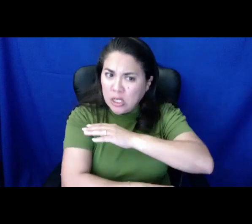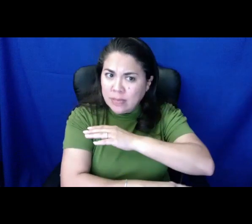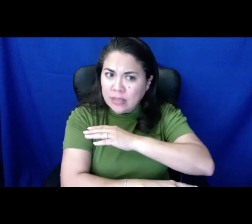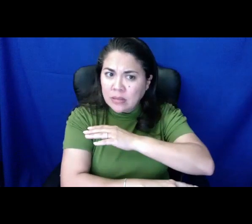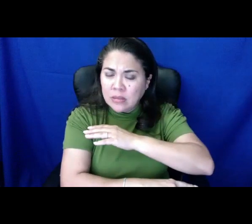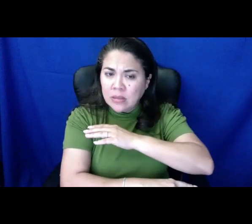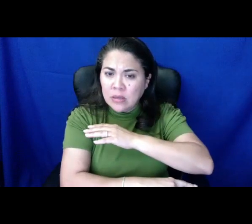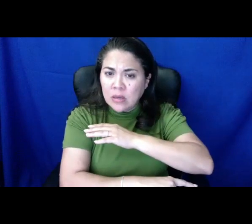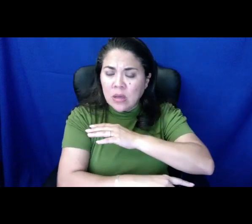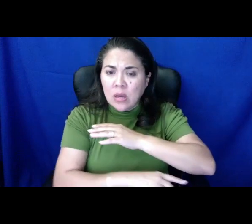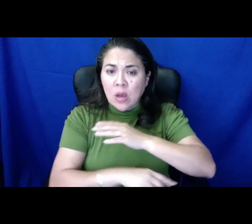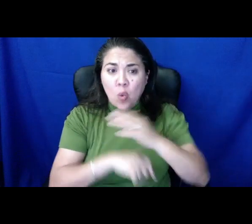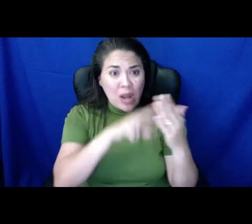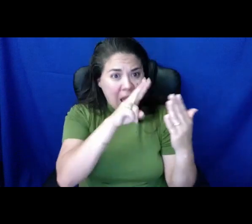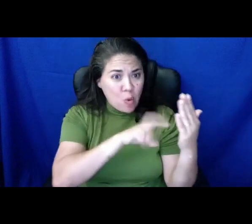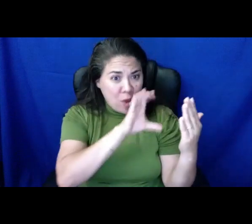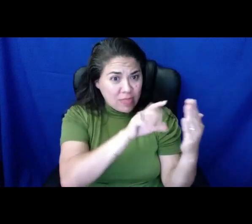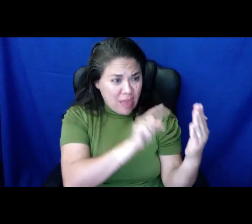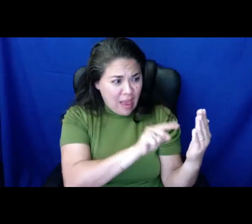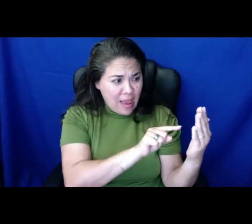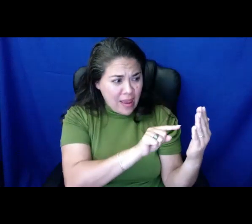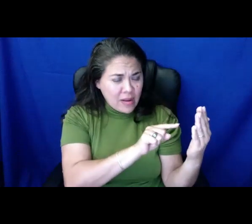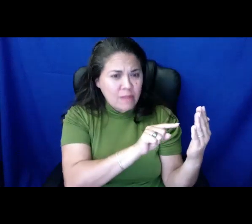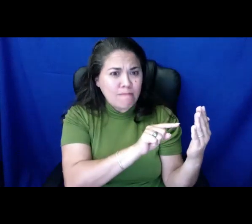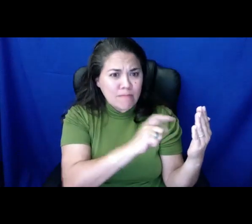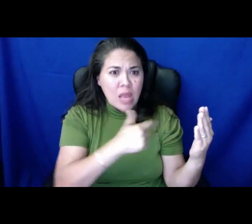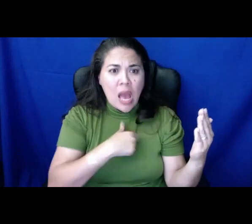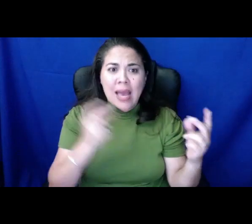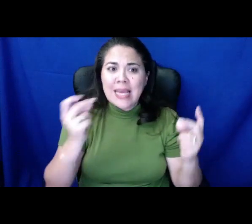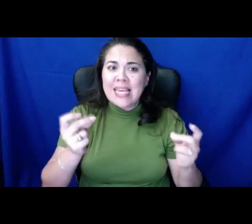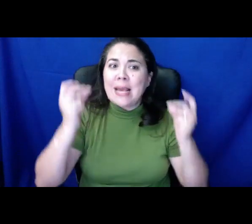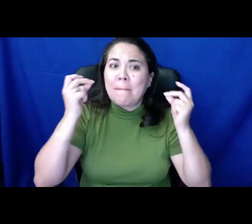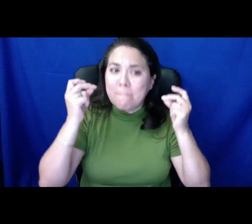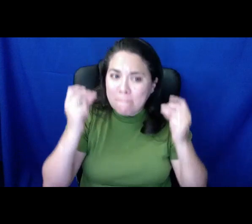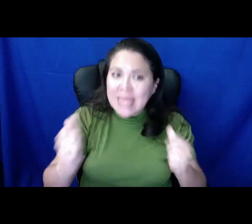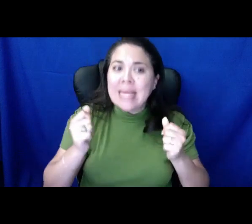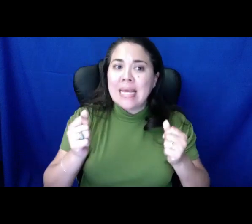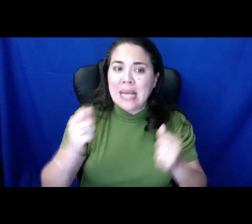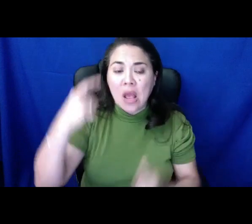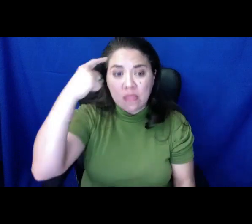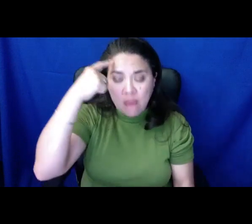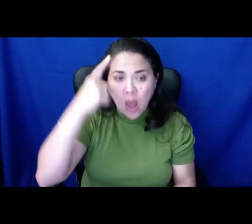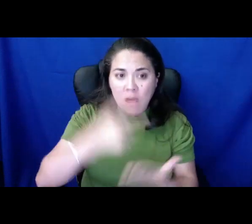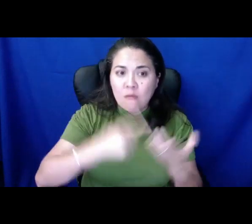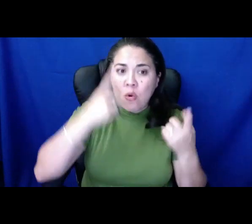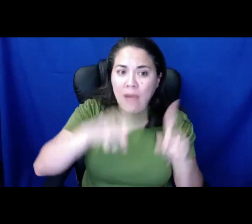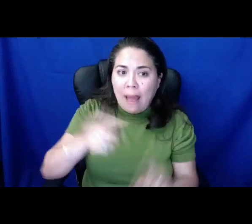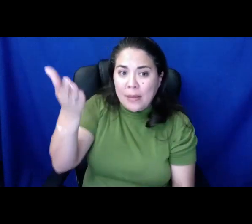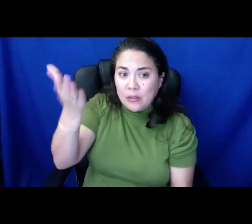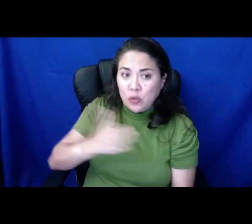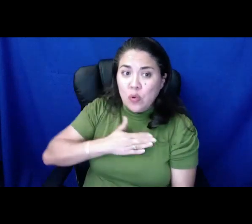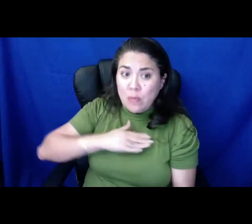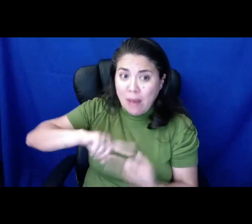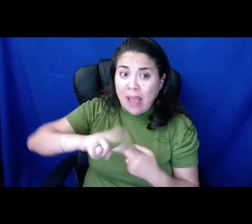Raymond Antrobus (He/Him): And when I heard when I read that I immediately for or what happened to my friend Tyrone.